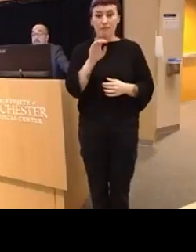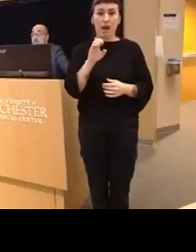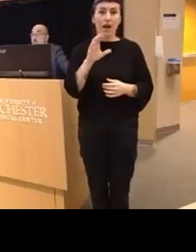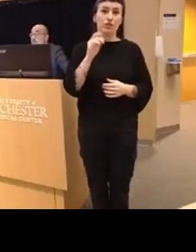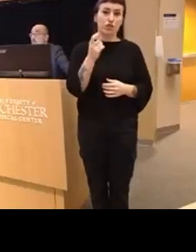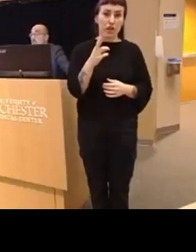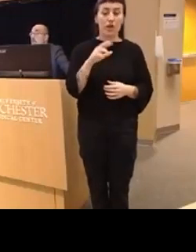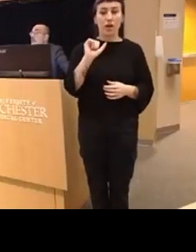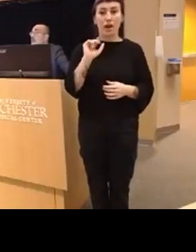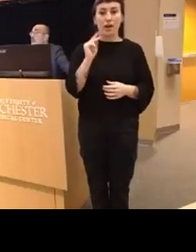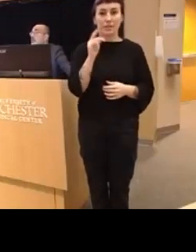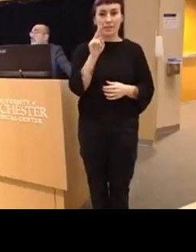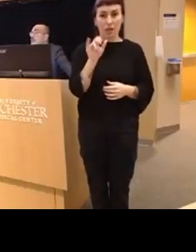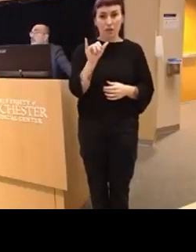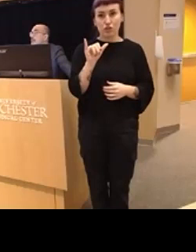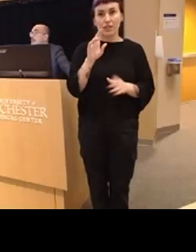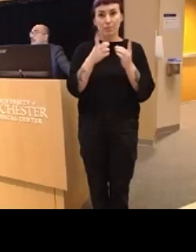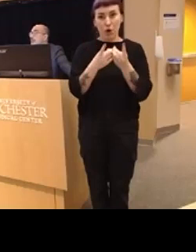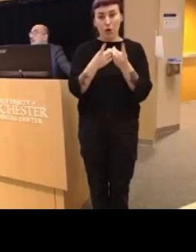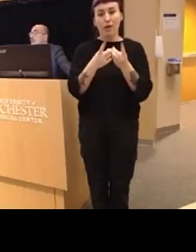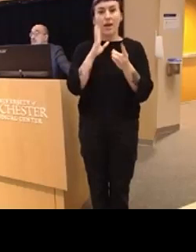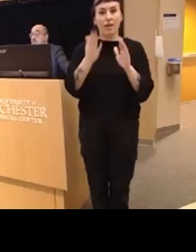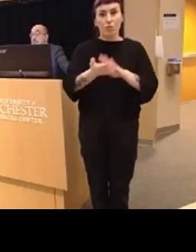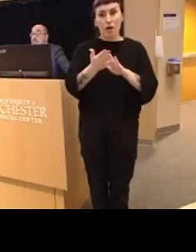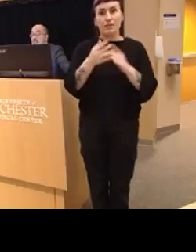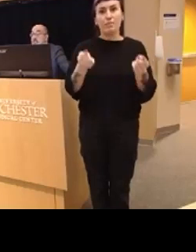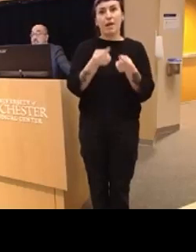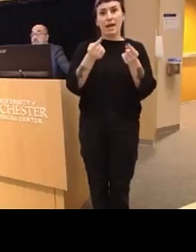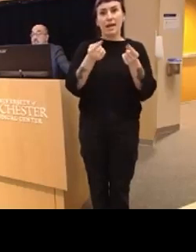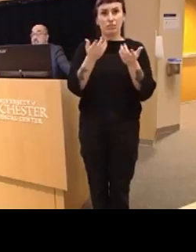service and that's really rare you know but U you know both fields are Neuroscience fields and and